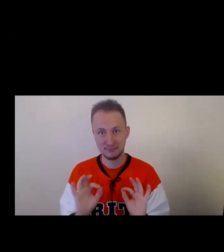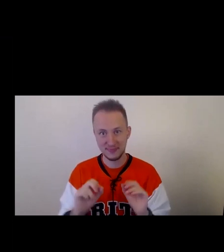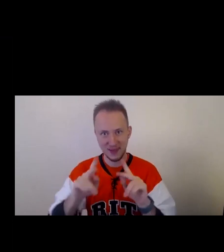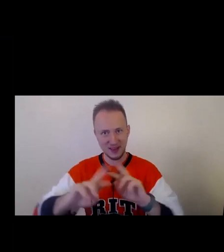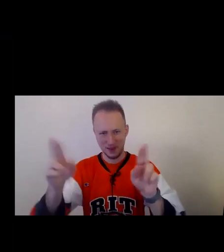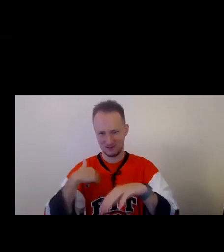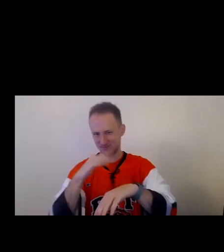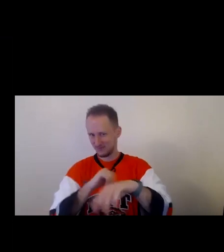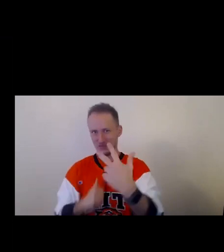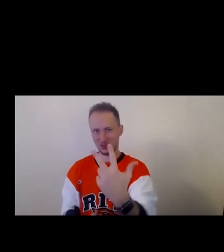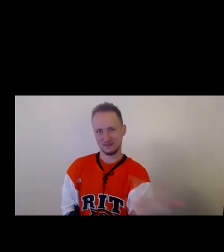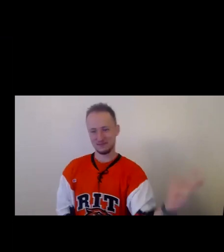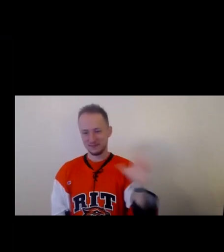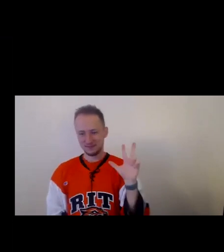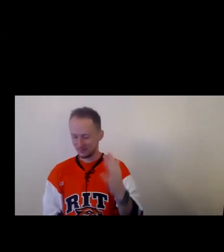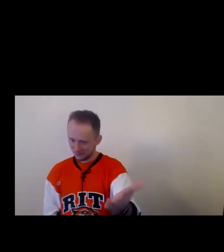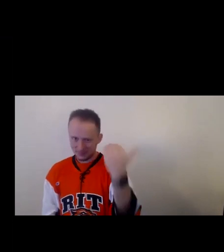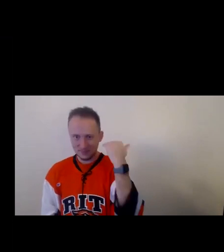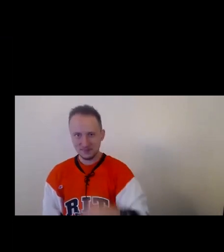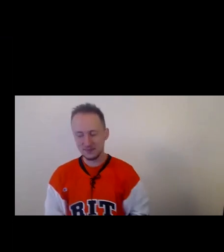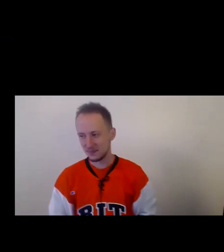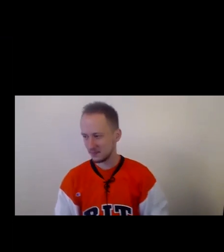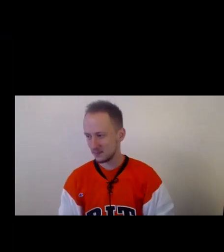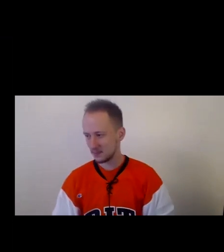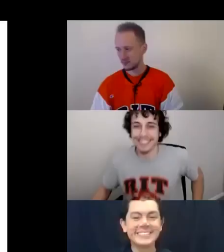Okay? Now I’ll call them up.